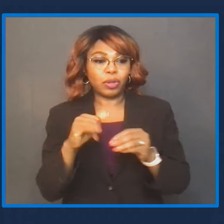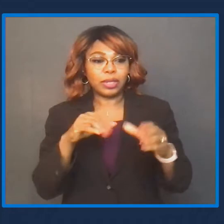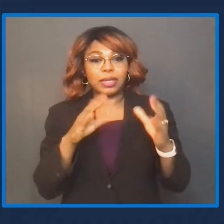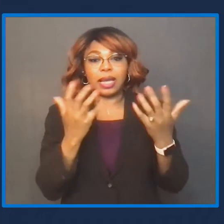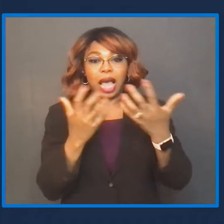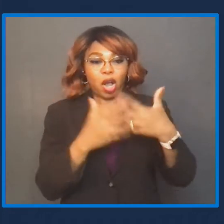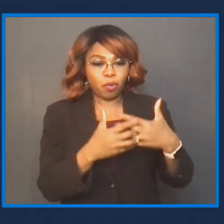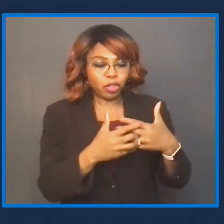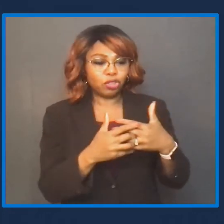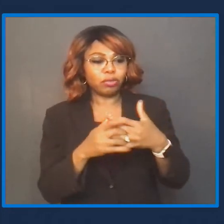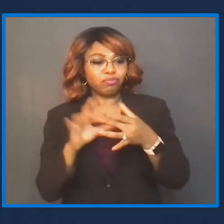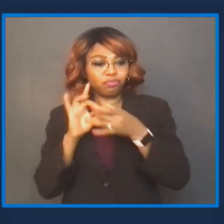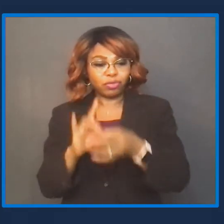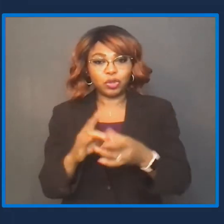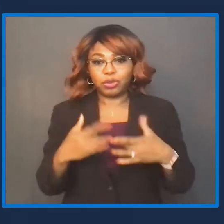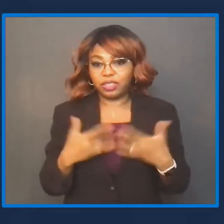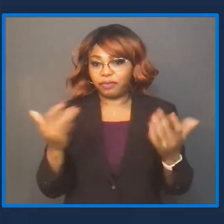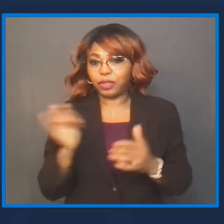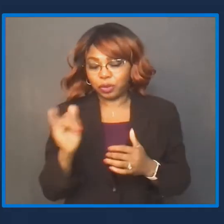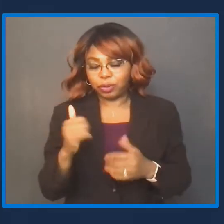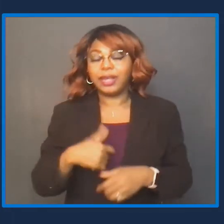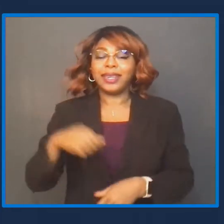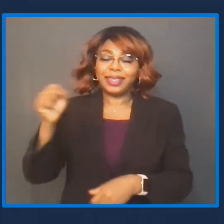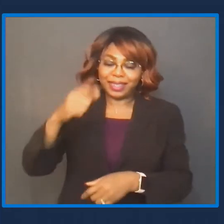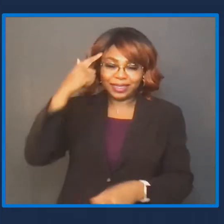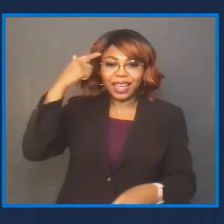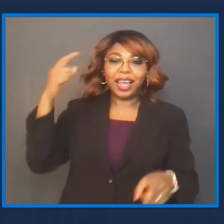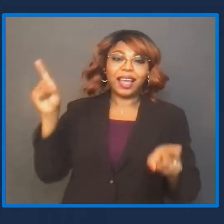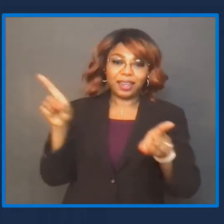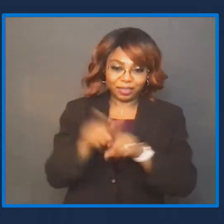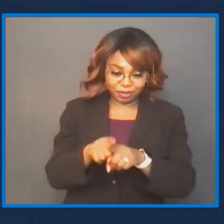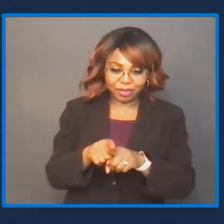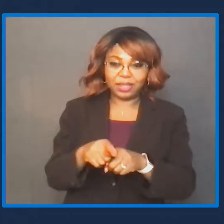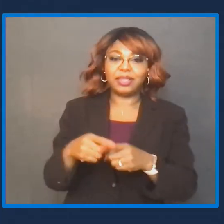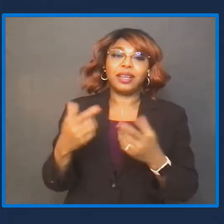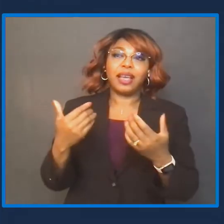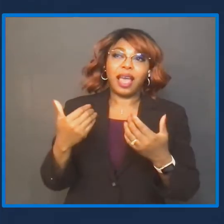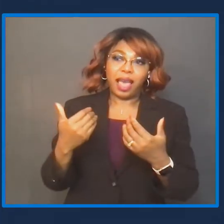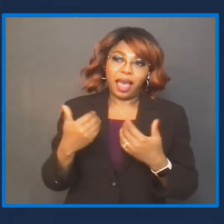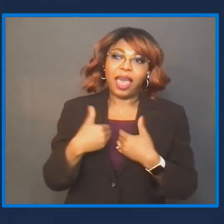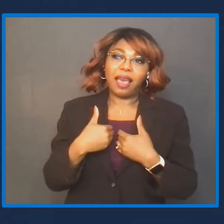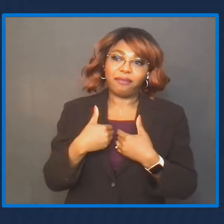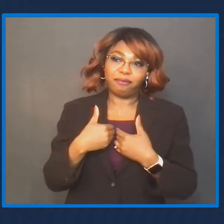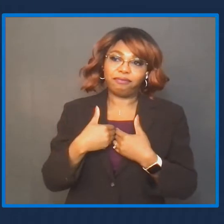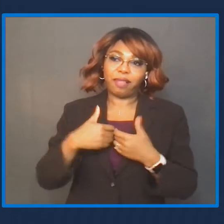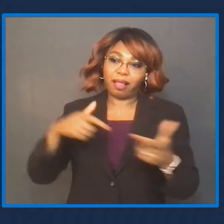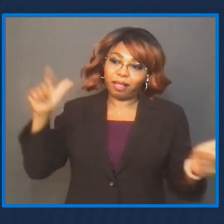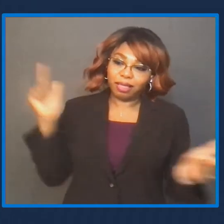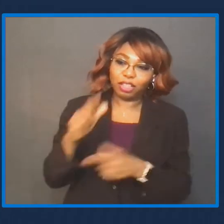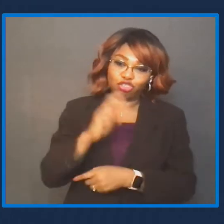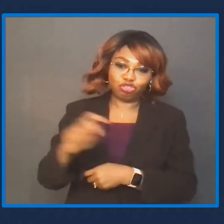So I think, yeah, I agree I've done a lot less traveling but we've definitely done a lot of learning this year.